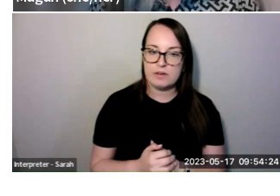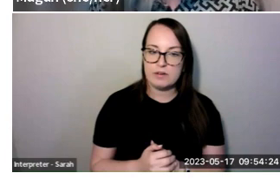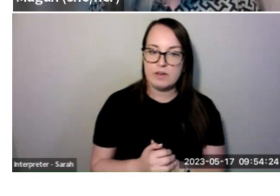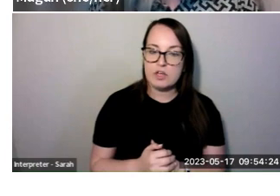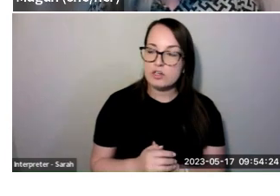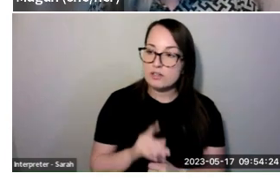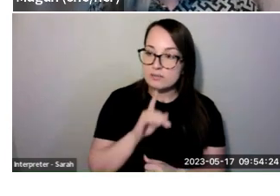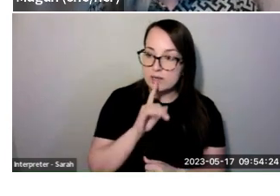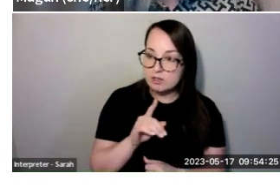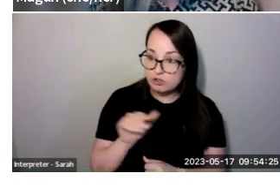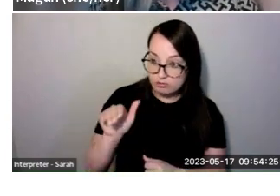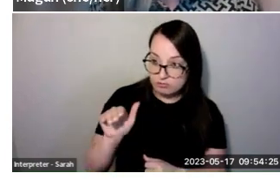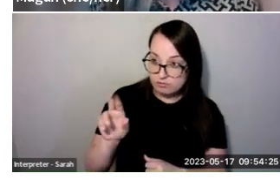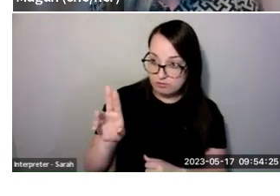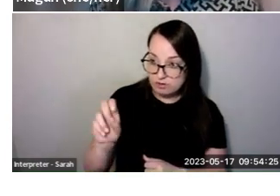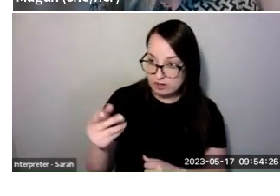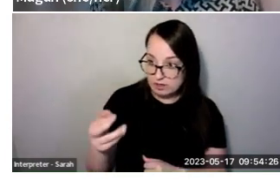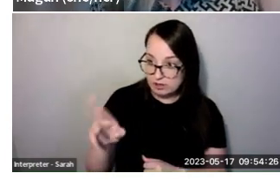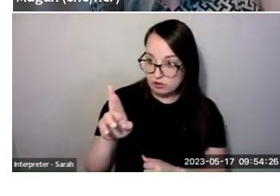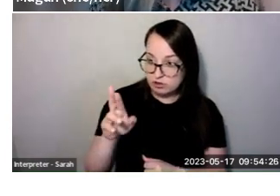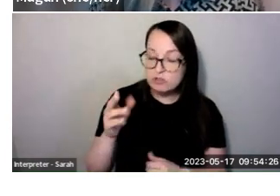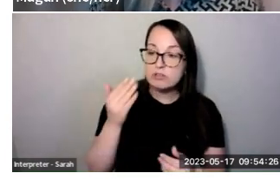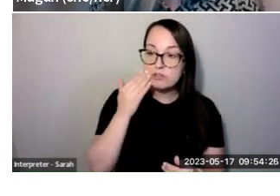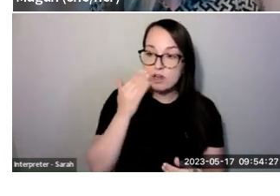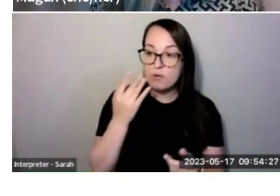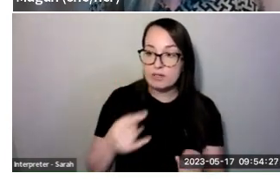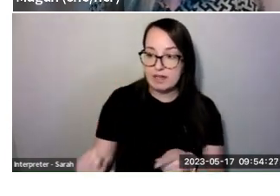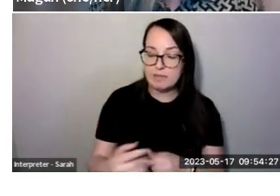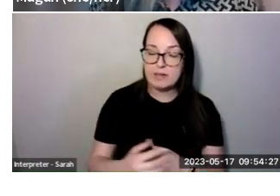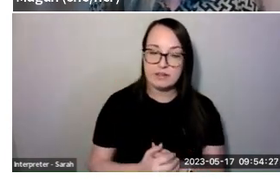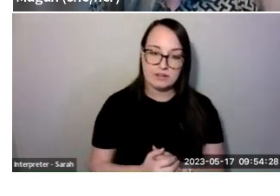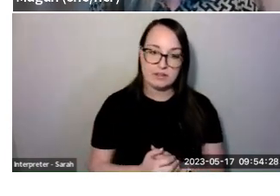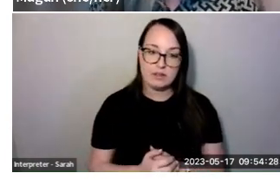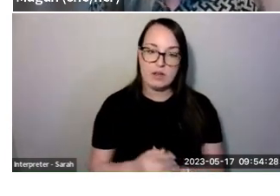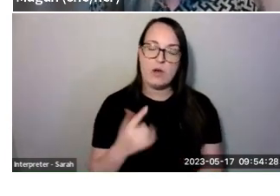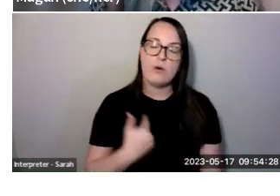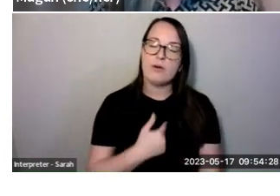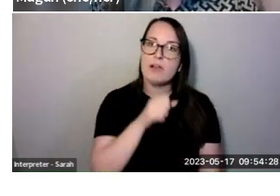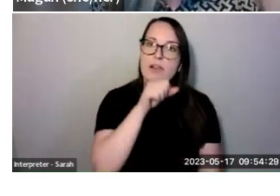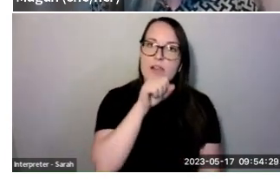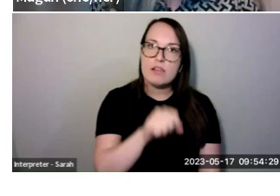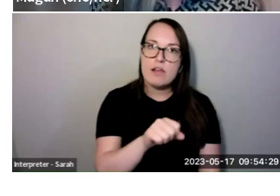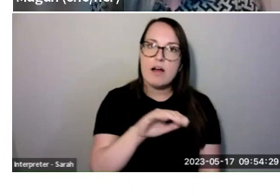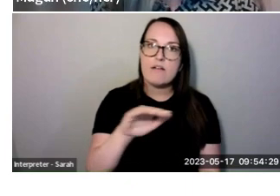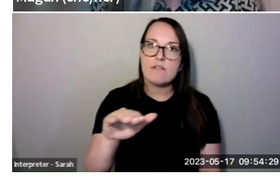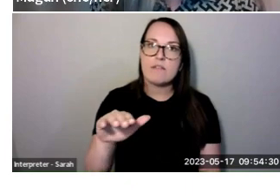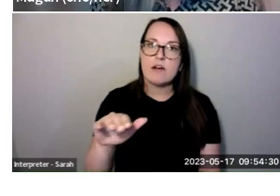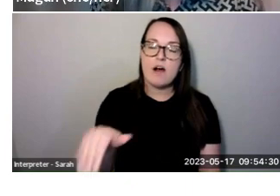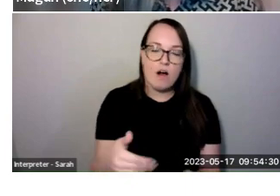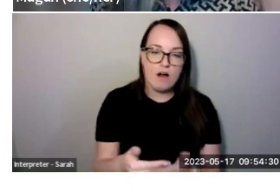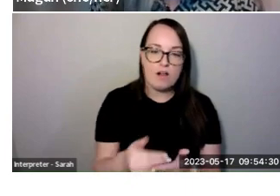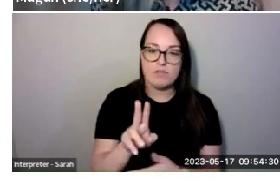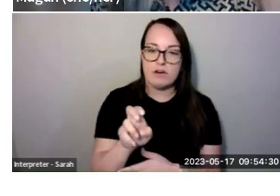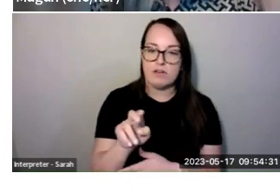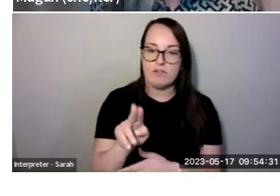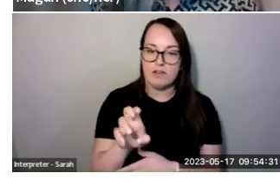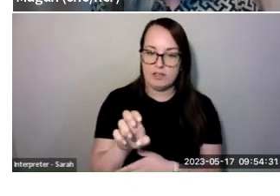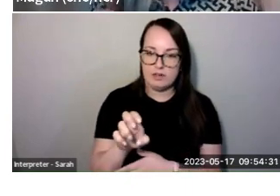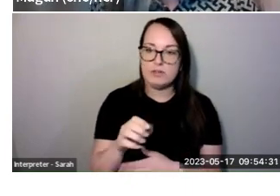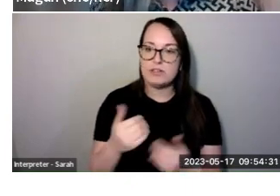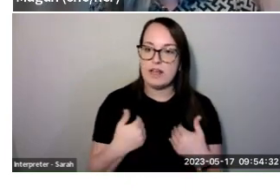might have a five-week run and we are there one time. Making sure they know on that day. Another thing, we would love, love,